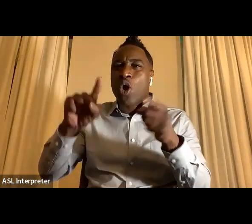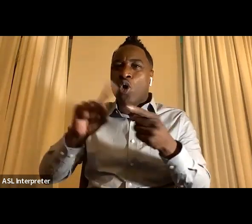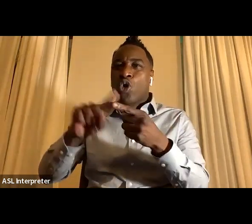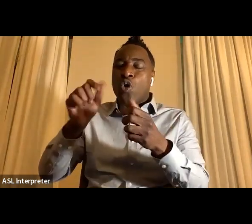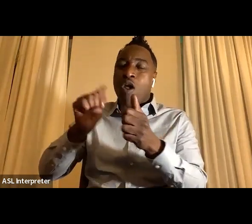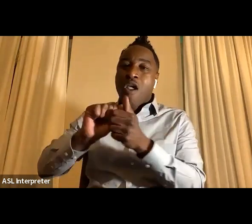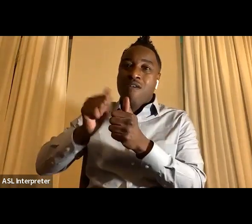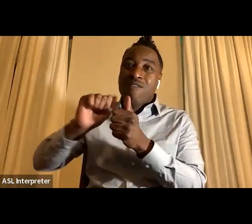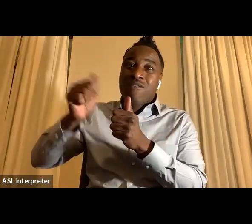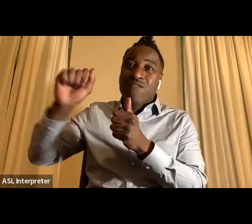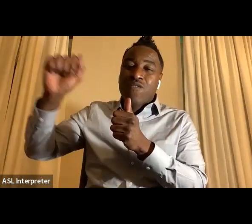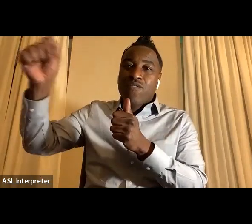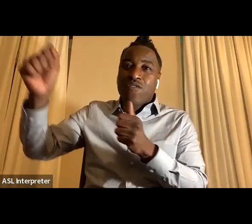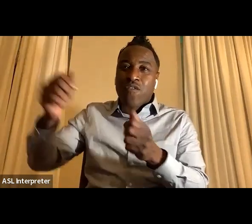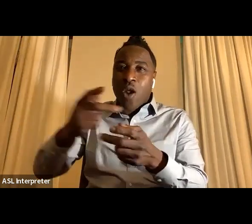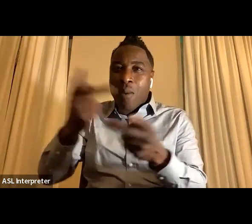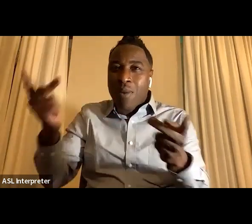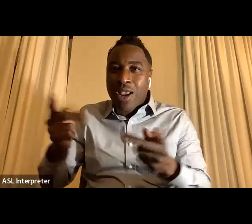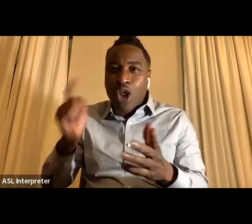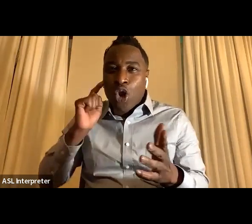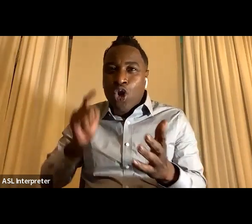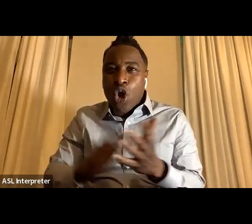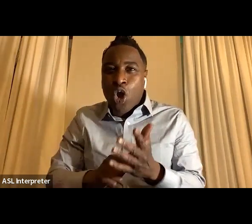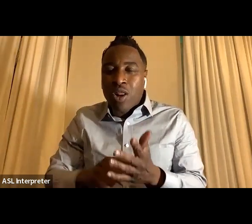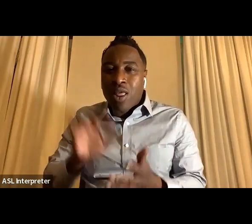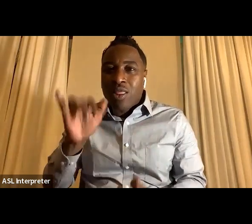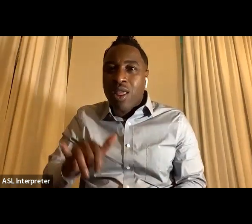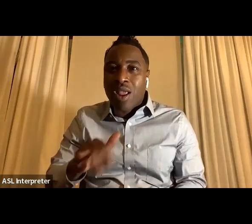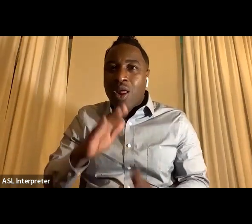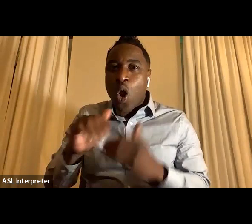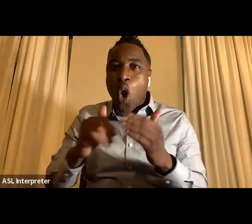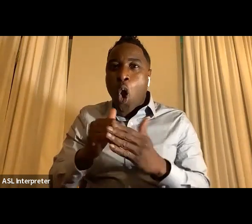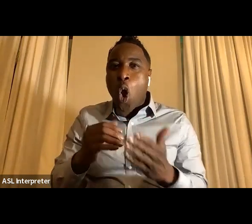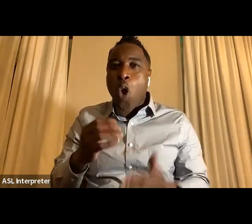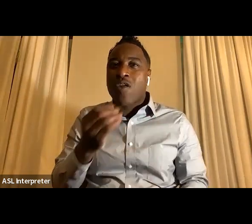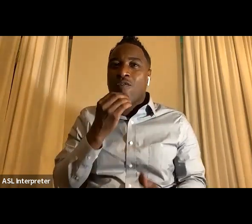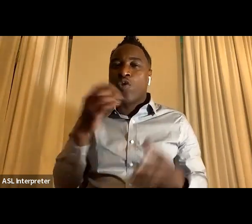and then I go to all the supermarkets insides kind of look the same.